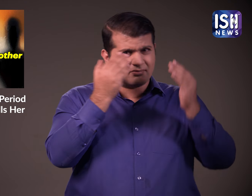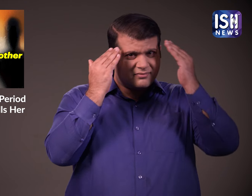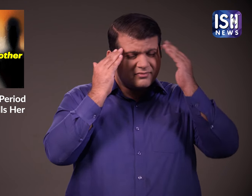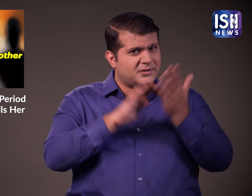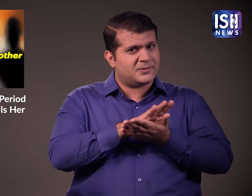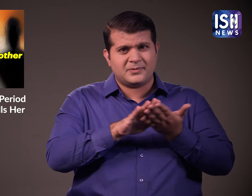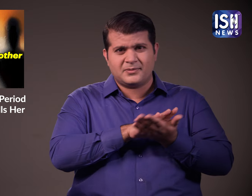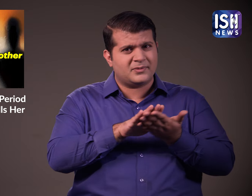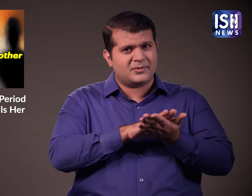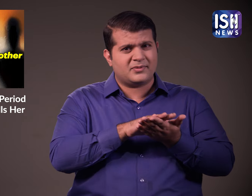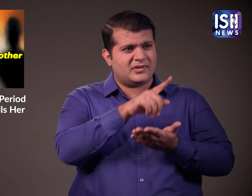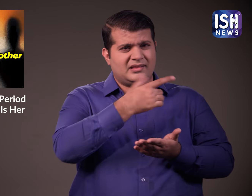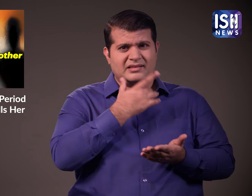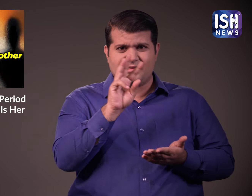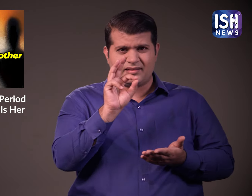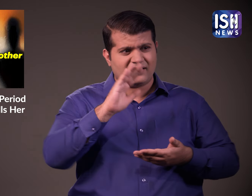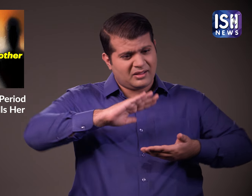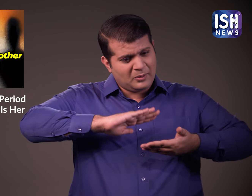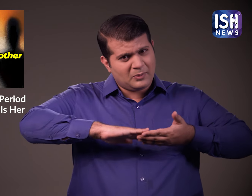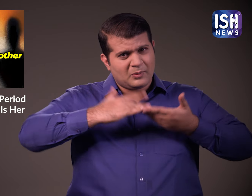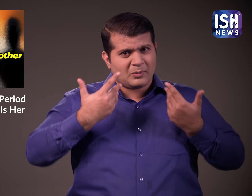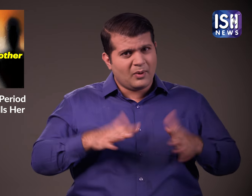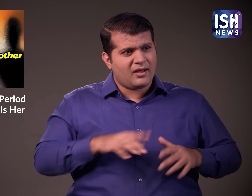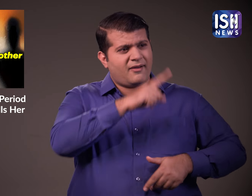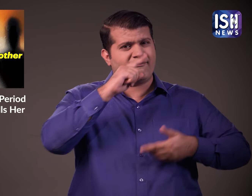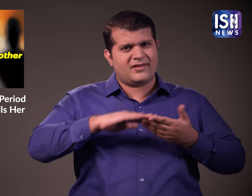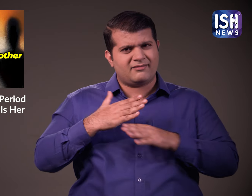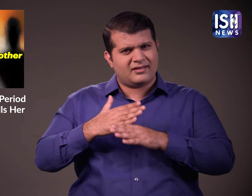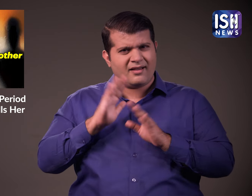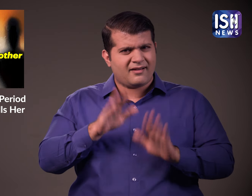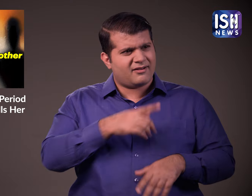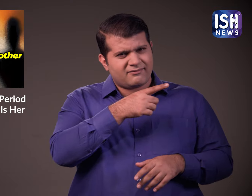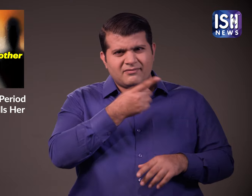How could he not have any sense? He was 30 years old and married as well. Didn't he share things with his wife?